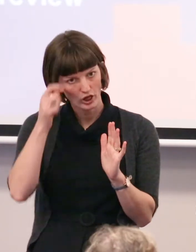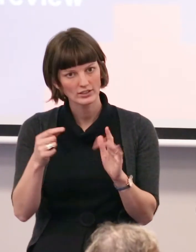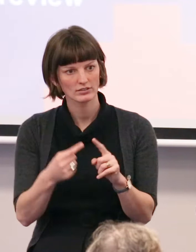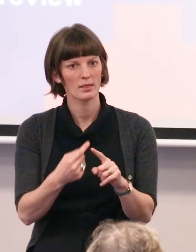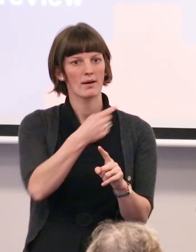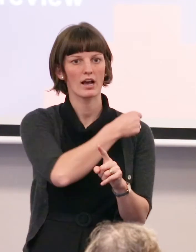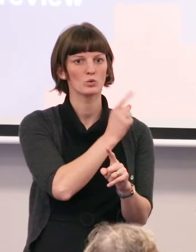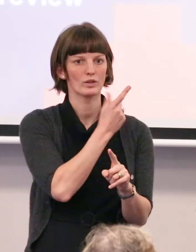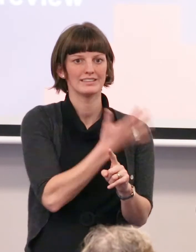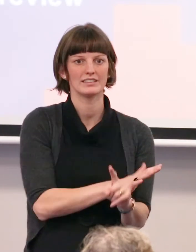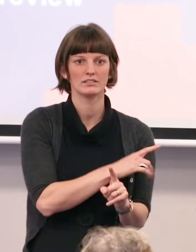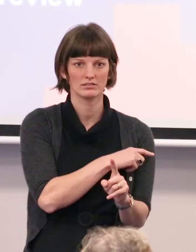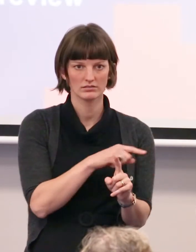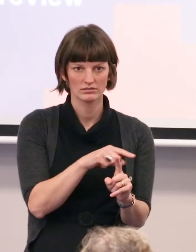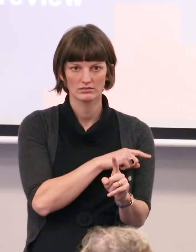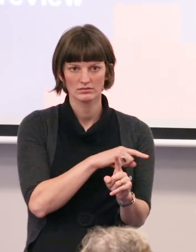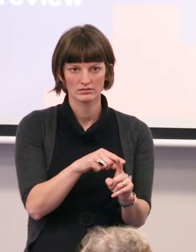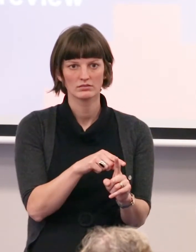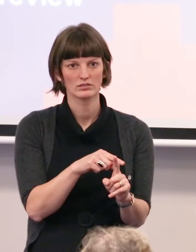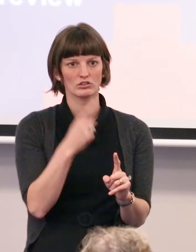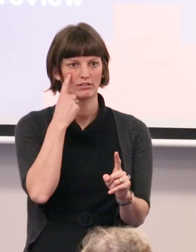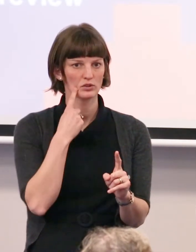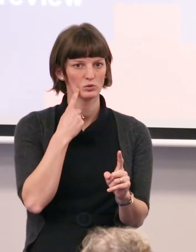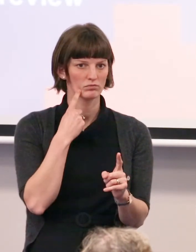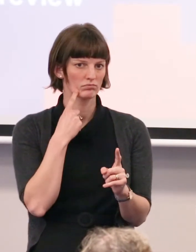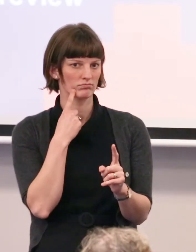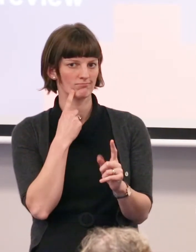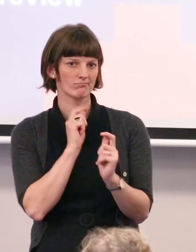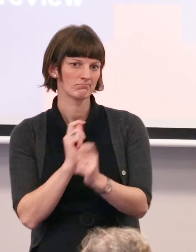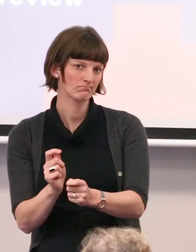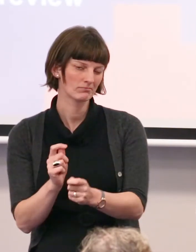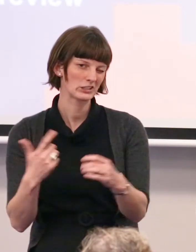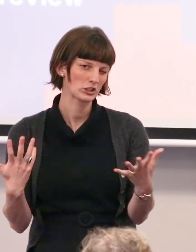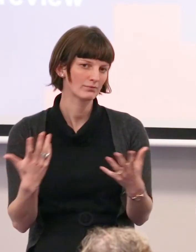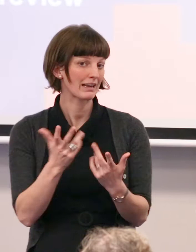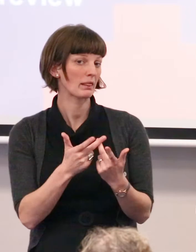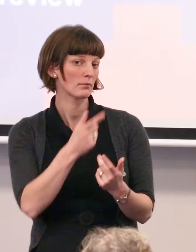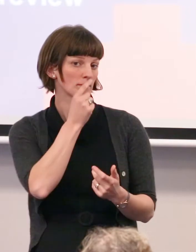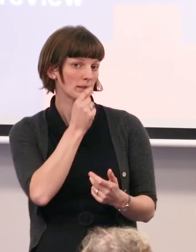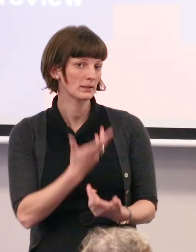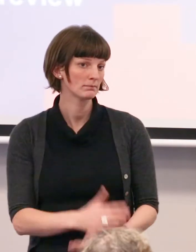already put into that program. So that's another kind of possibility. And I